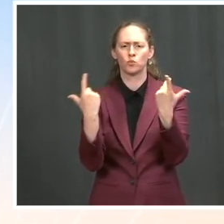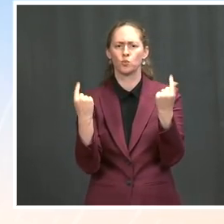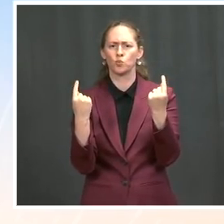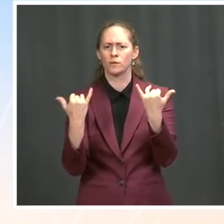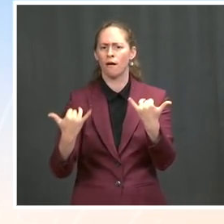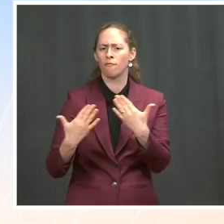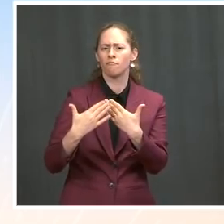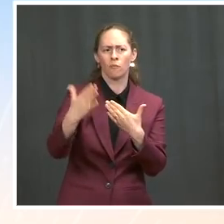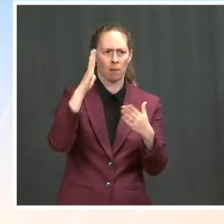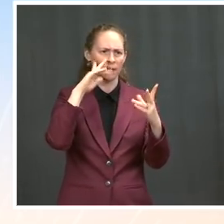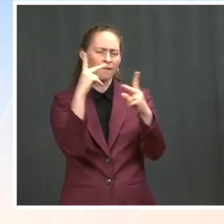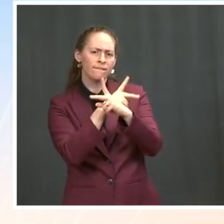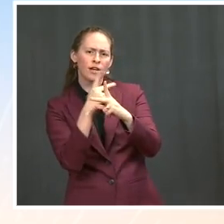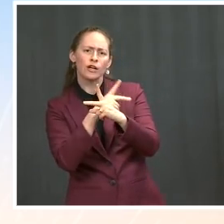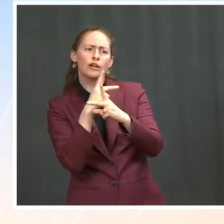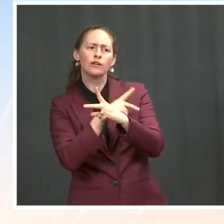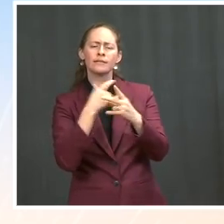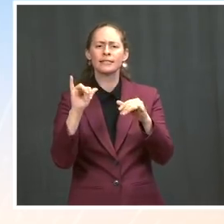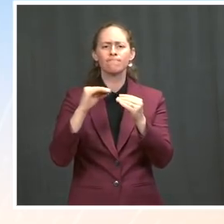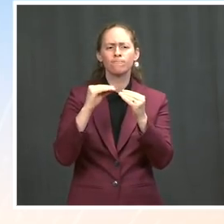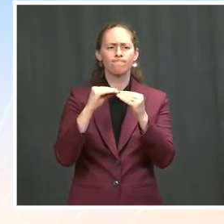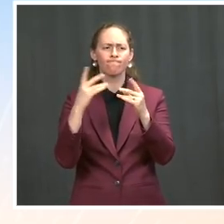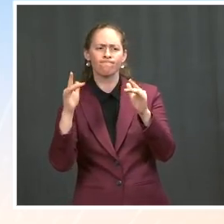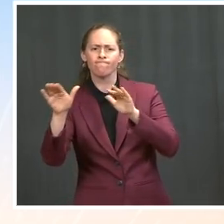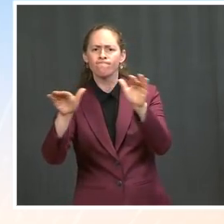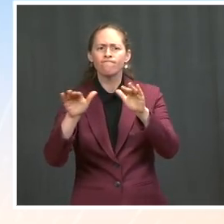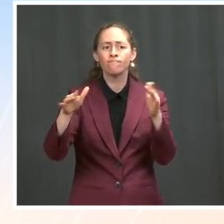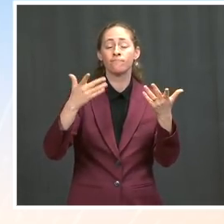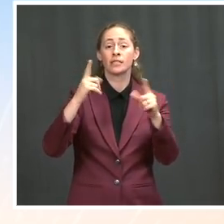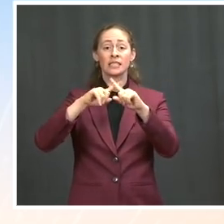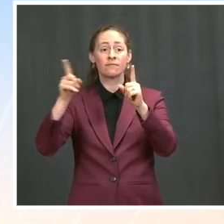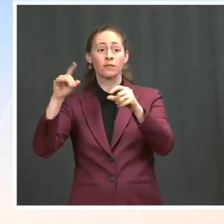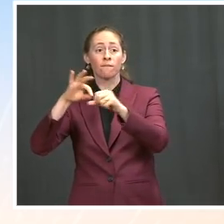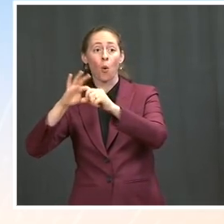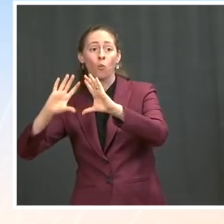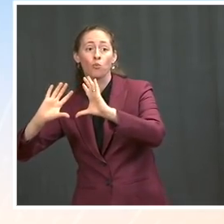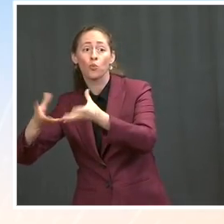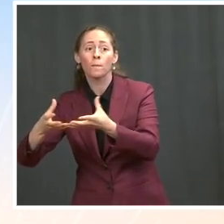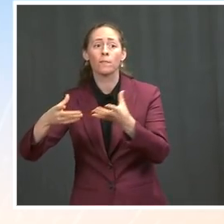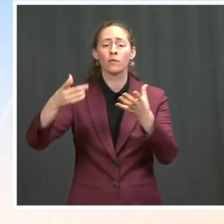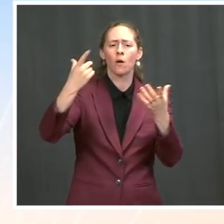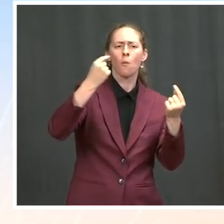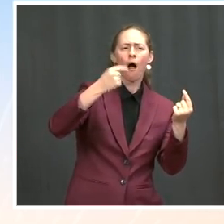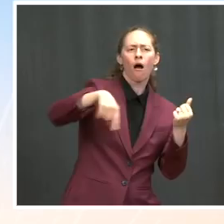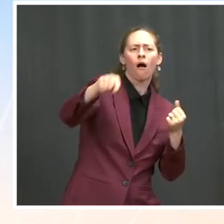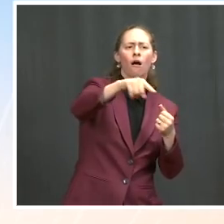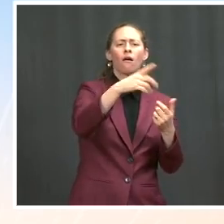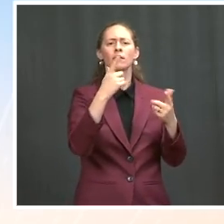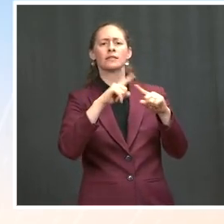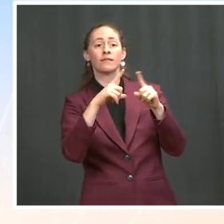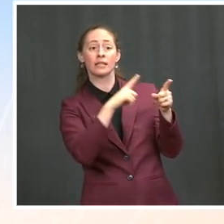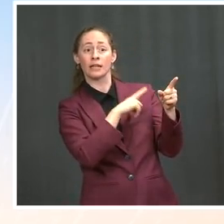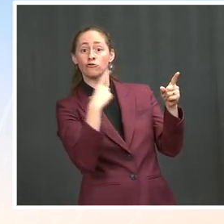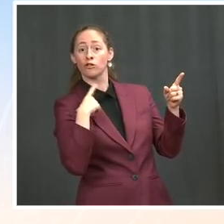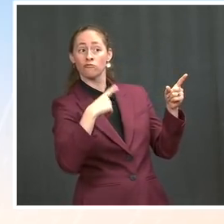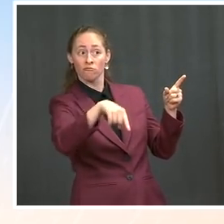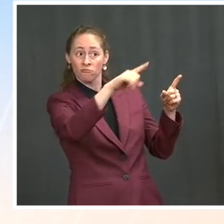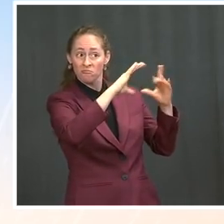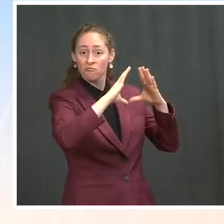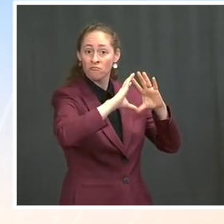There's work to do with voting groups. There's work to do to empower and engage legislatures. And that's something that will also be part of her effort.